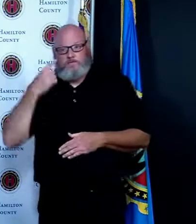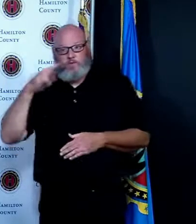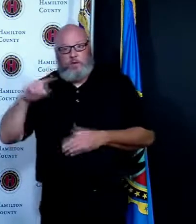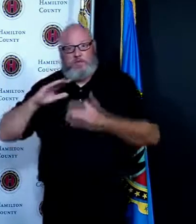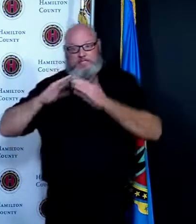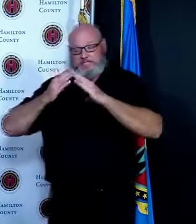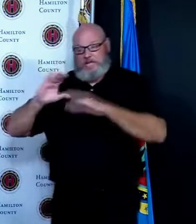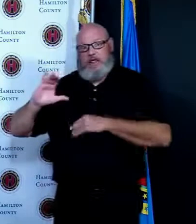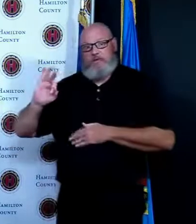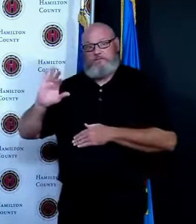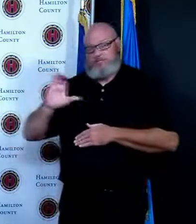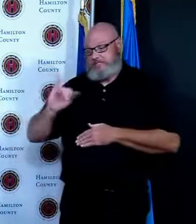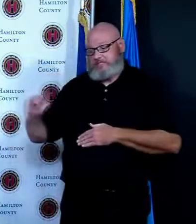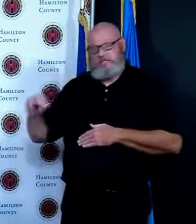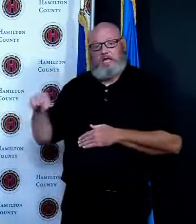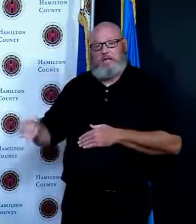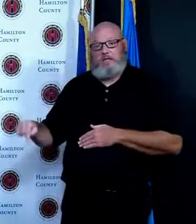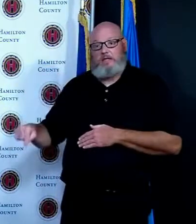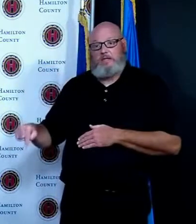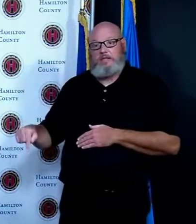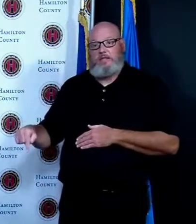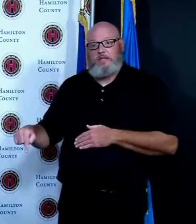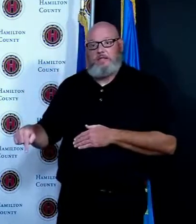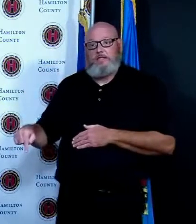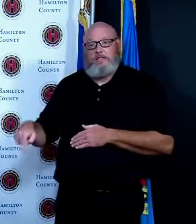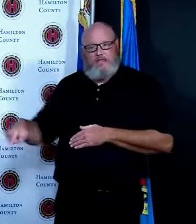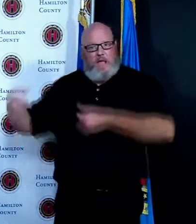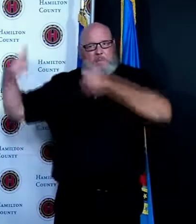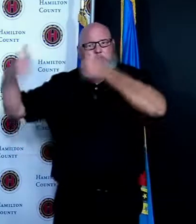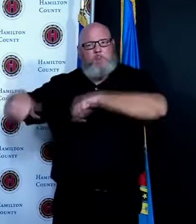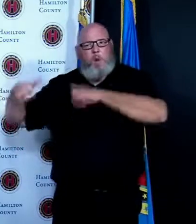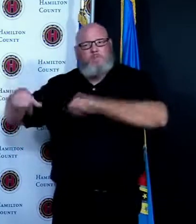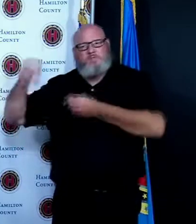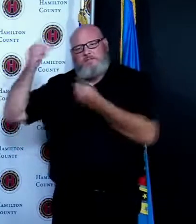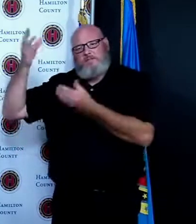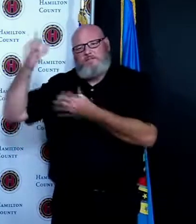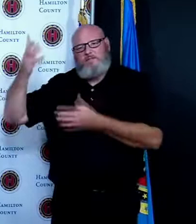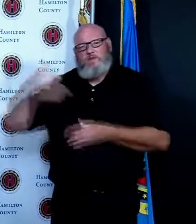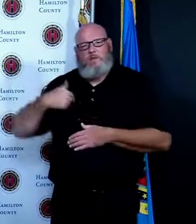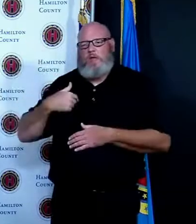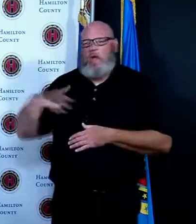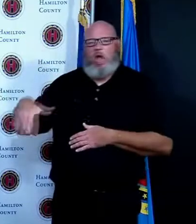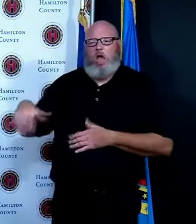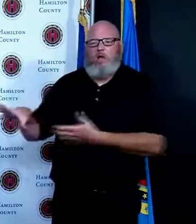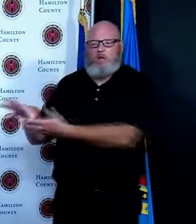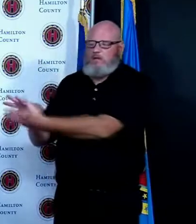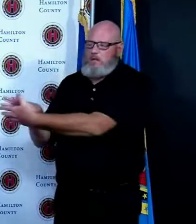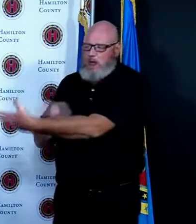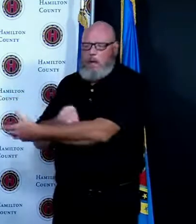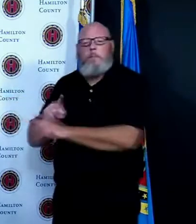still it's still relatively warm I suppose but if Thanksgiving and Christmas are cold weather events